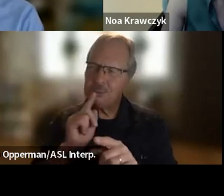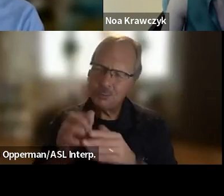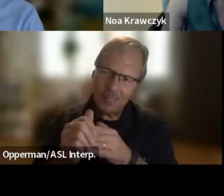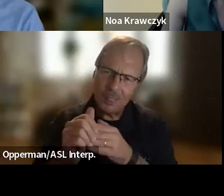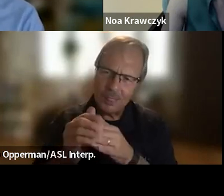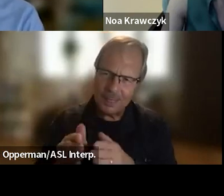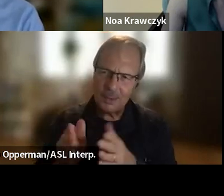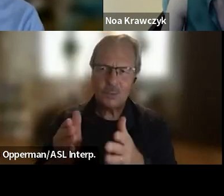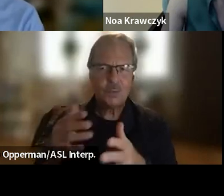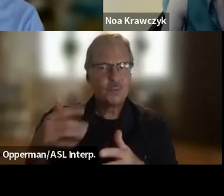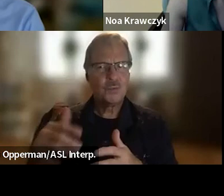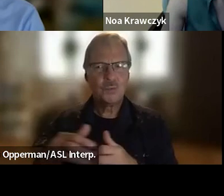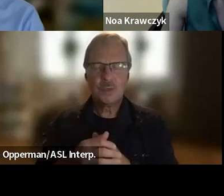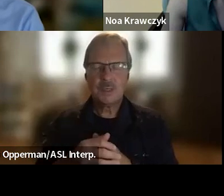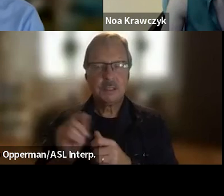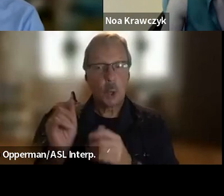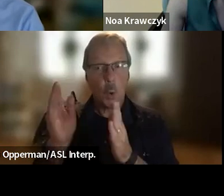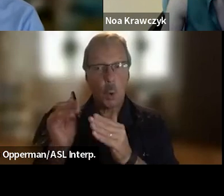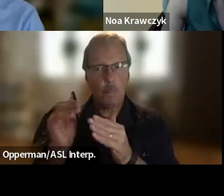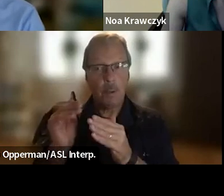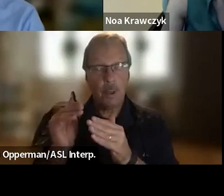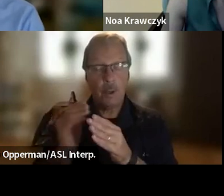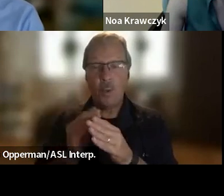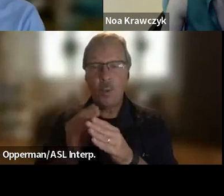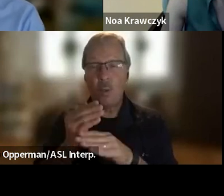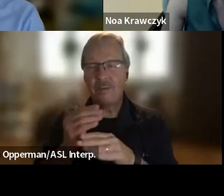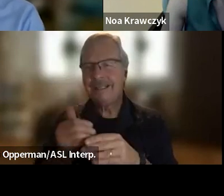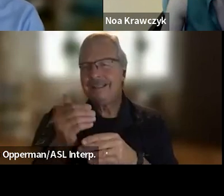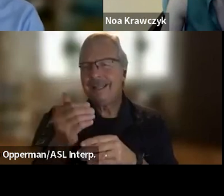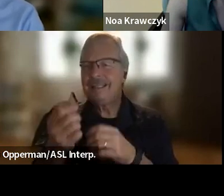So it's our hope that over the course of the next year,